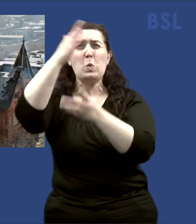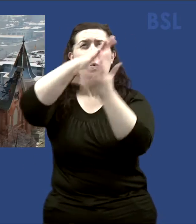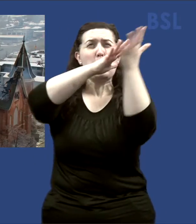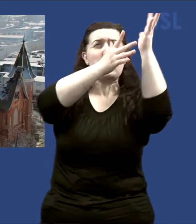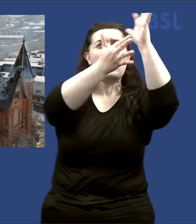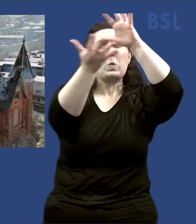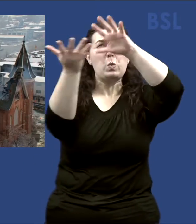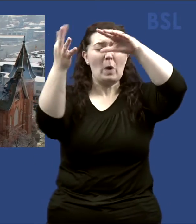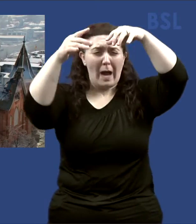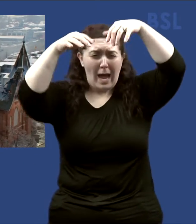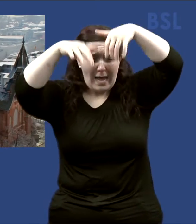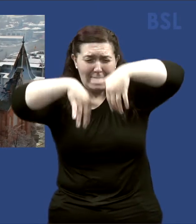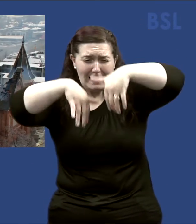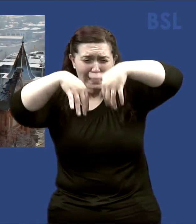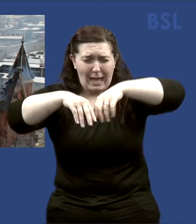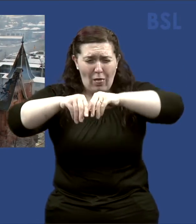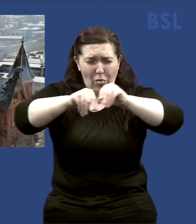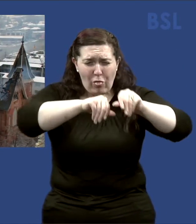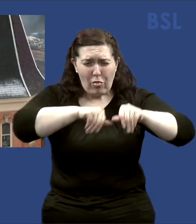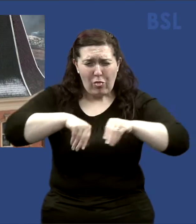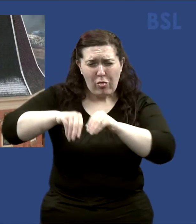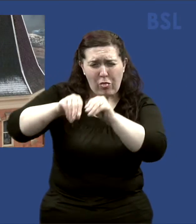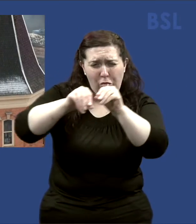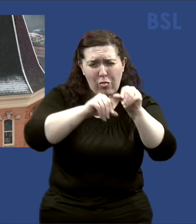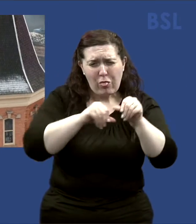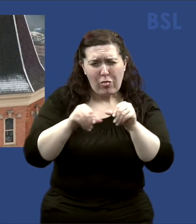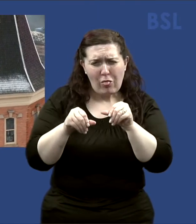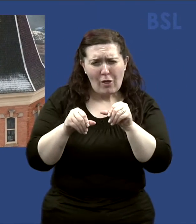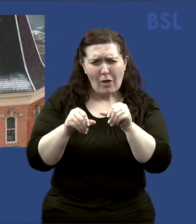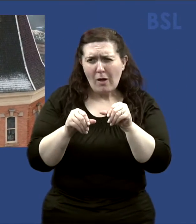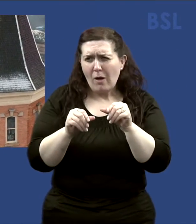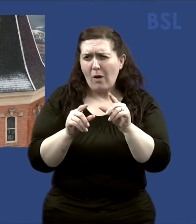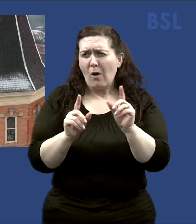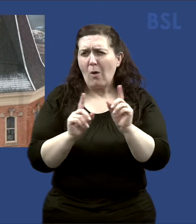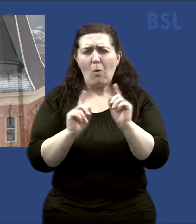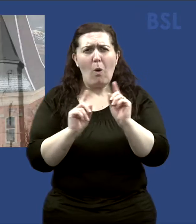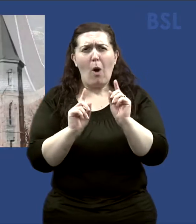A mountain of smouldering ash on the inside of an ageing brick facade.